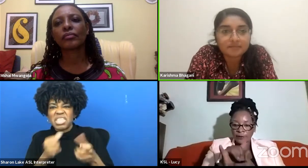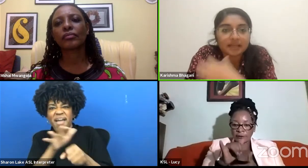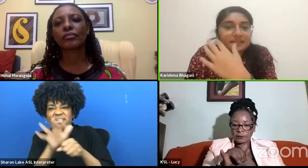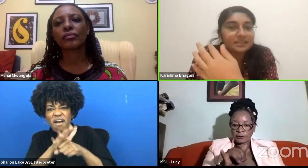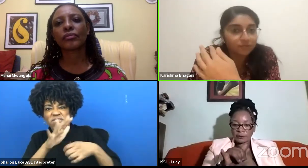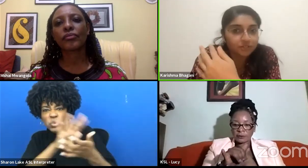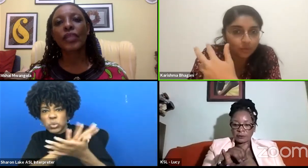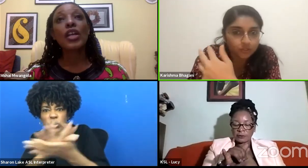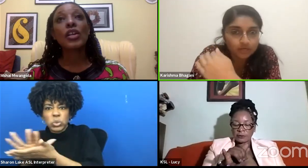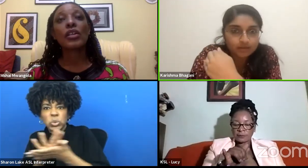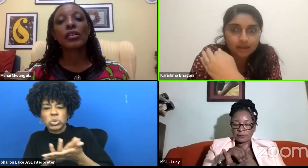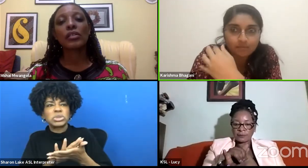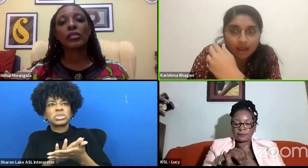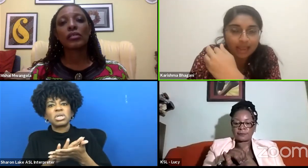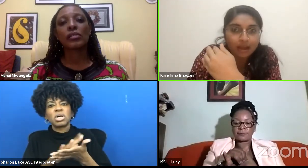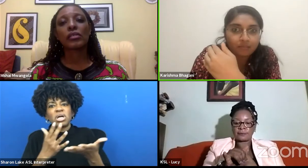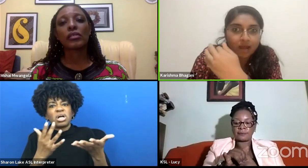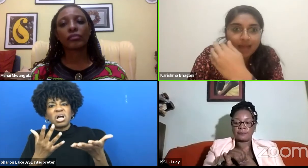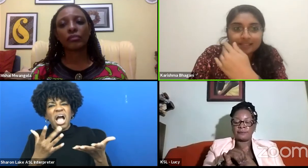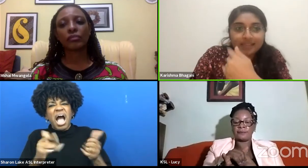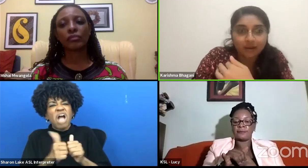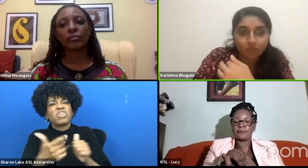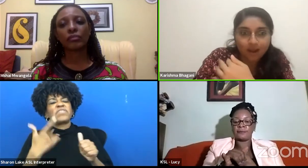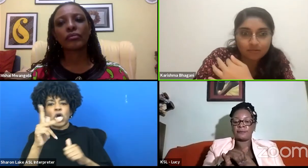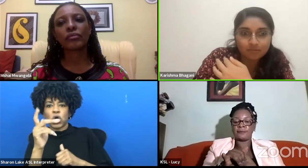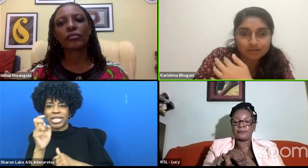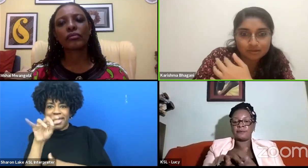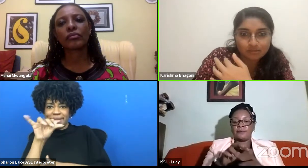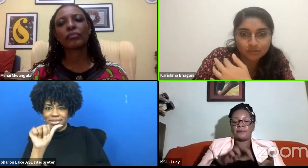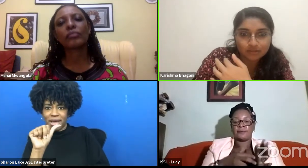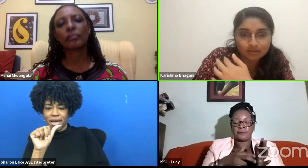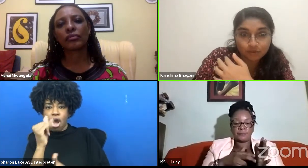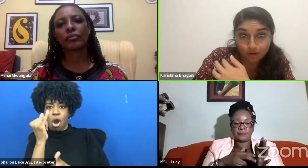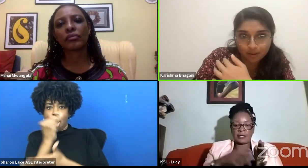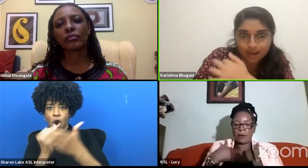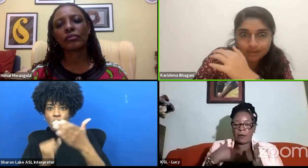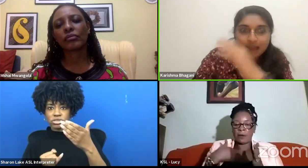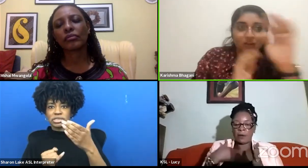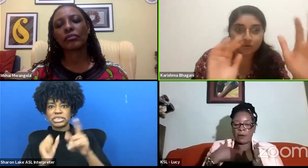I guess that's the first question. And again, I'm gonna ask the second one which, if you don't mind, at a go,